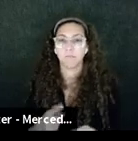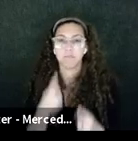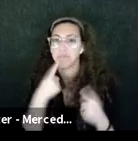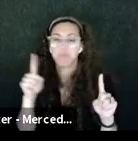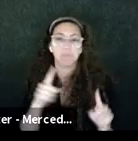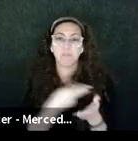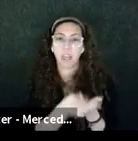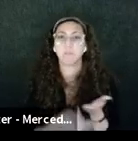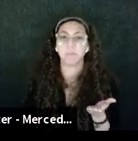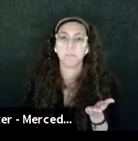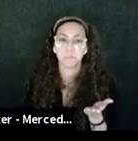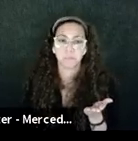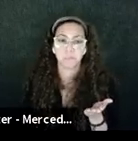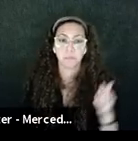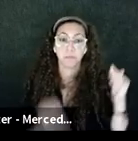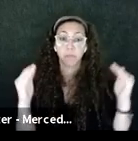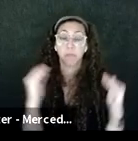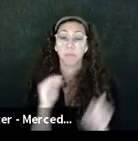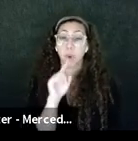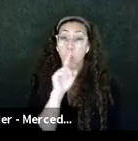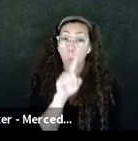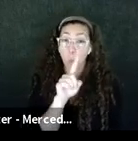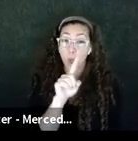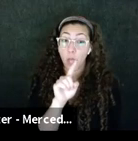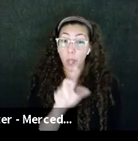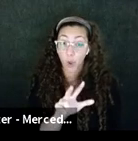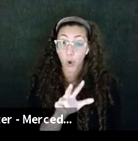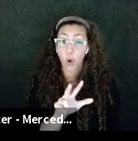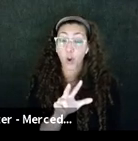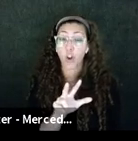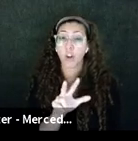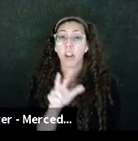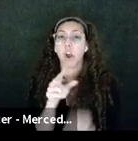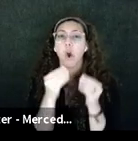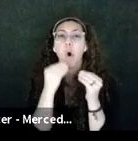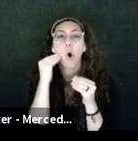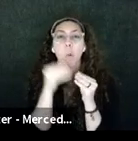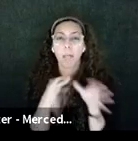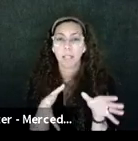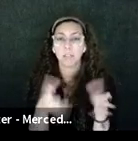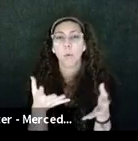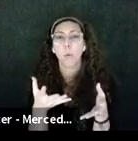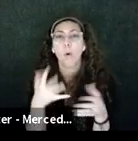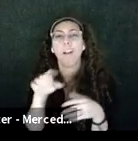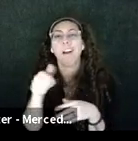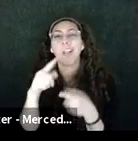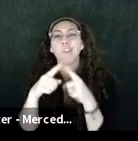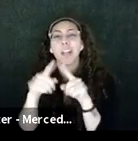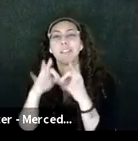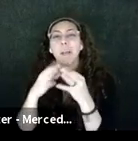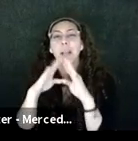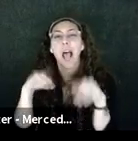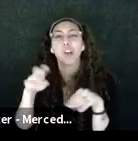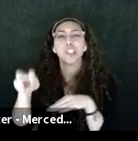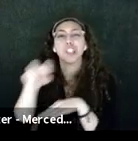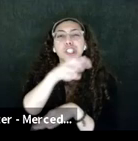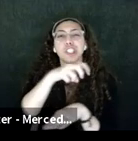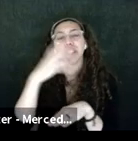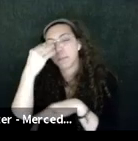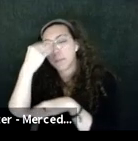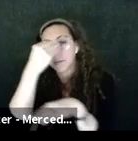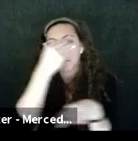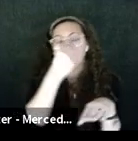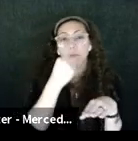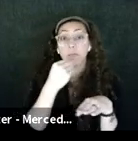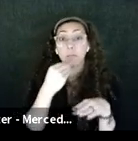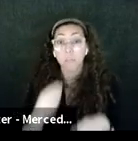Jason Williams: One in three have experienced homelessness or couch served. So, same kind of thing. And that's a lot of people experiencing homelessness or couchsurfing